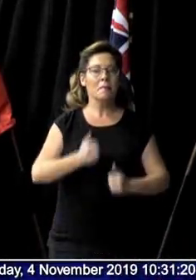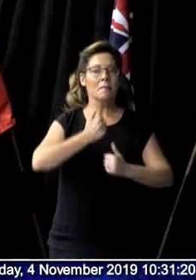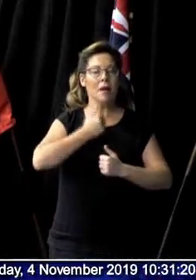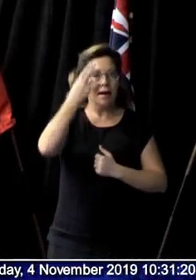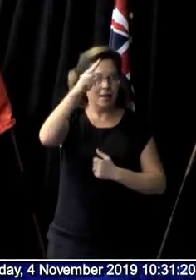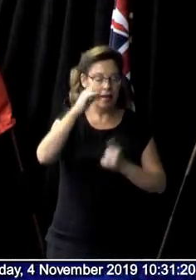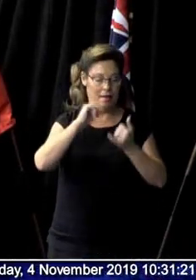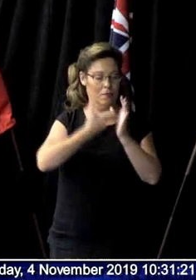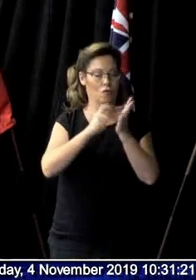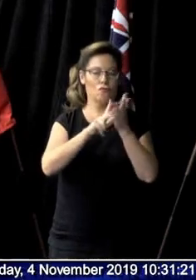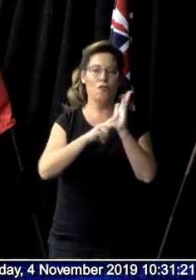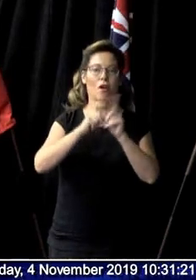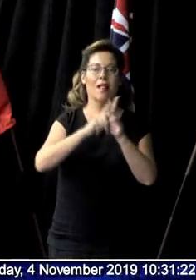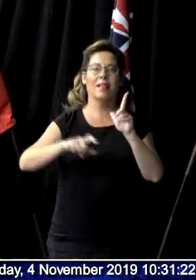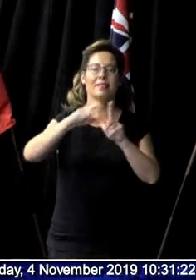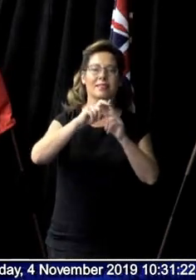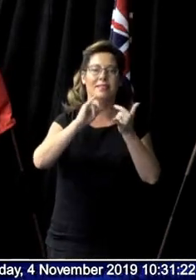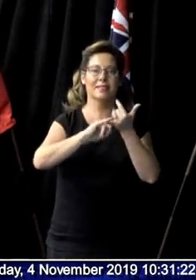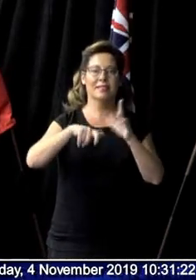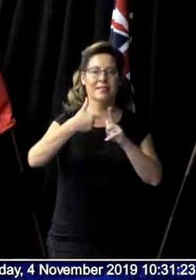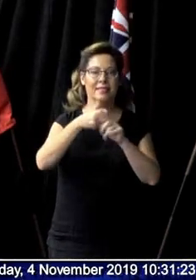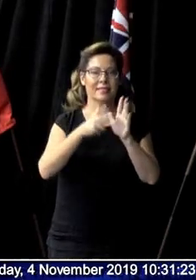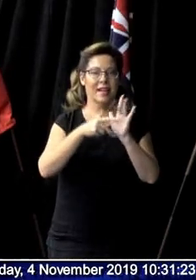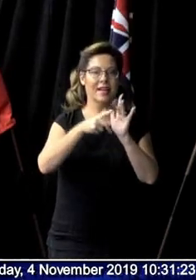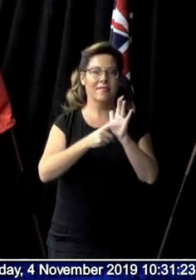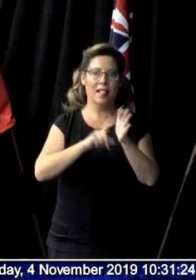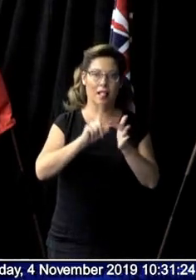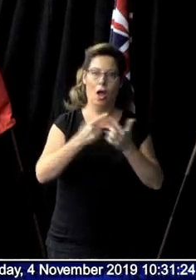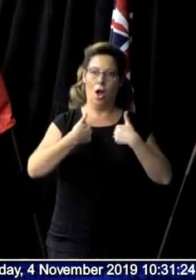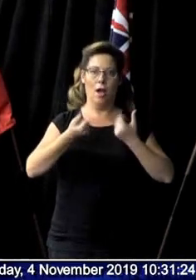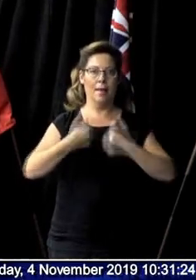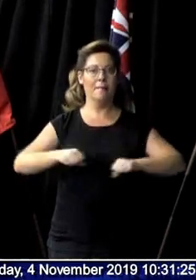With me today is Commissioner Roslyn Atkinson, on my immediate left,